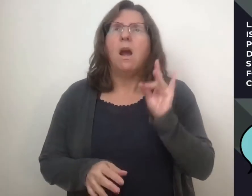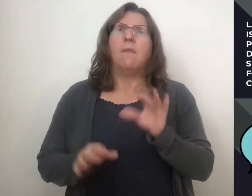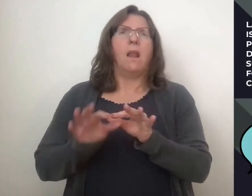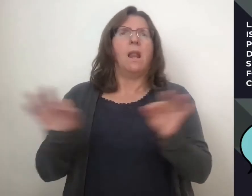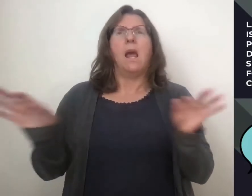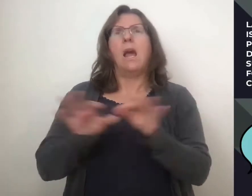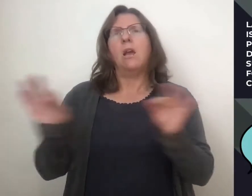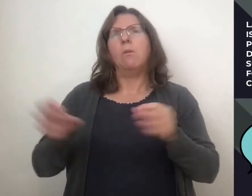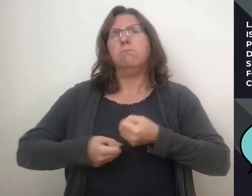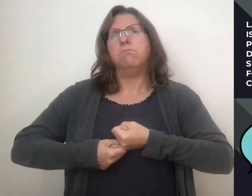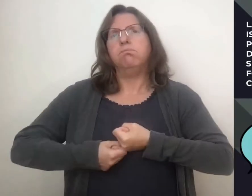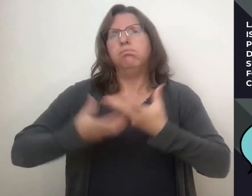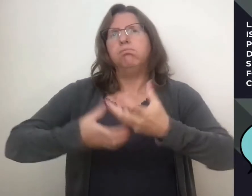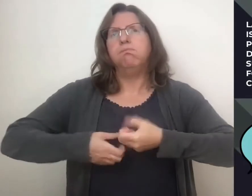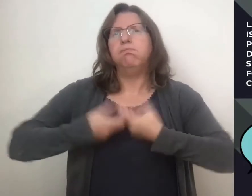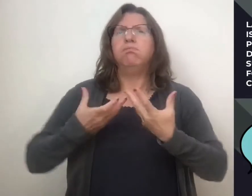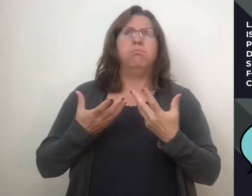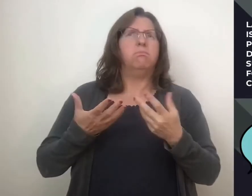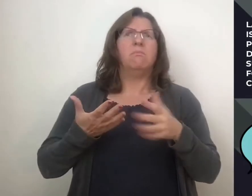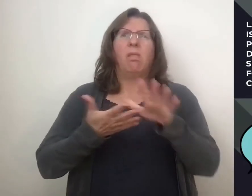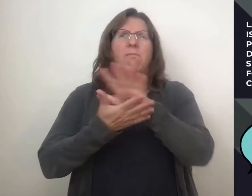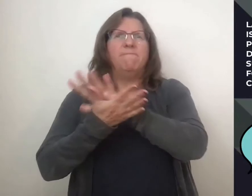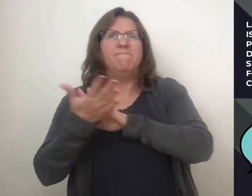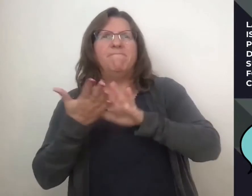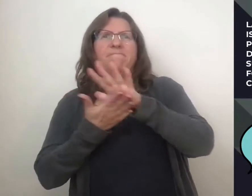You can see that the language use is unclear,